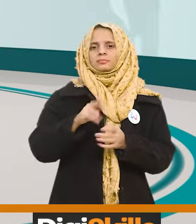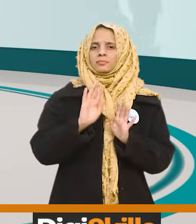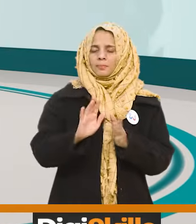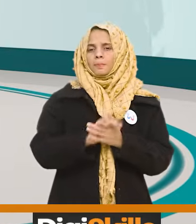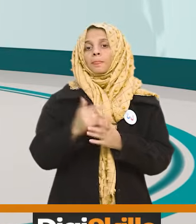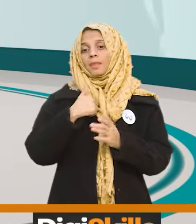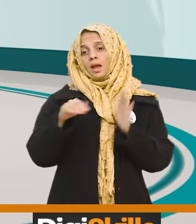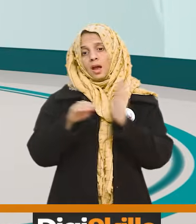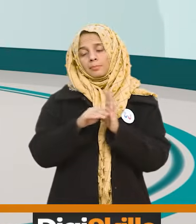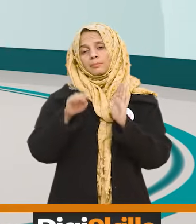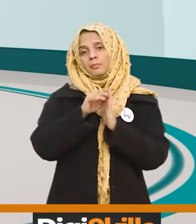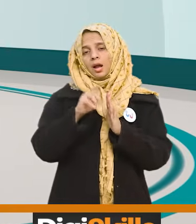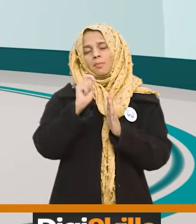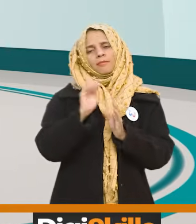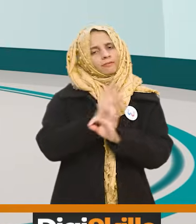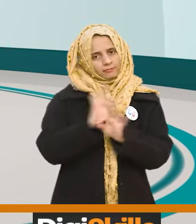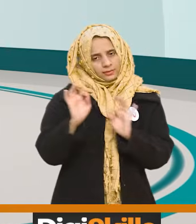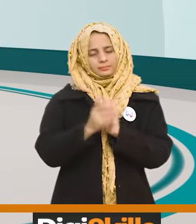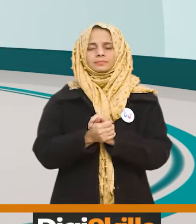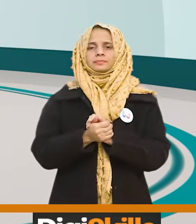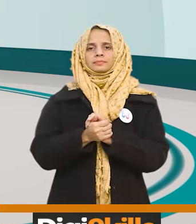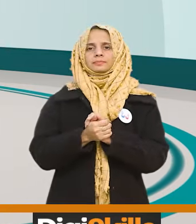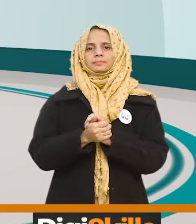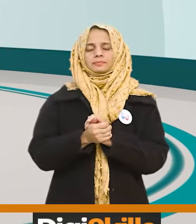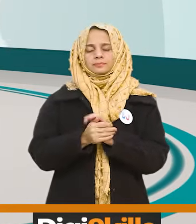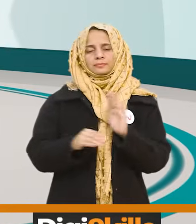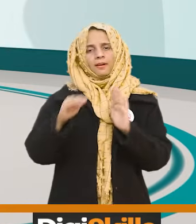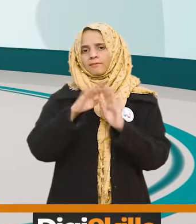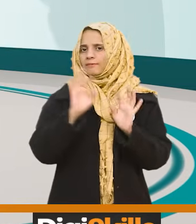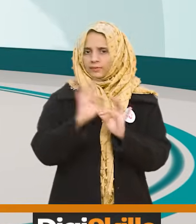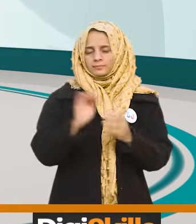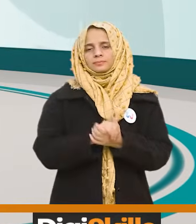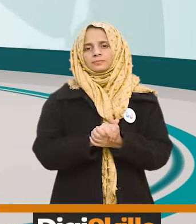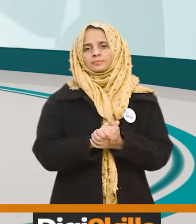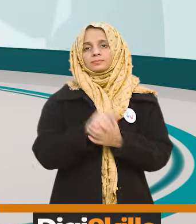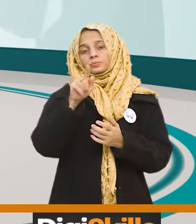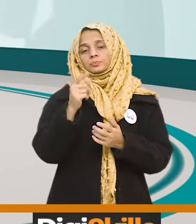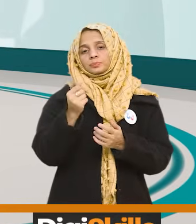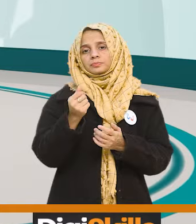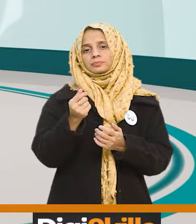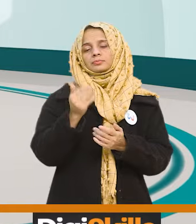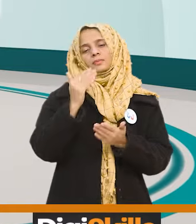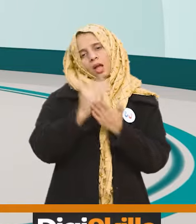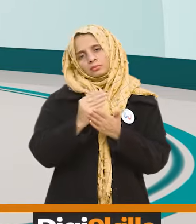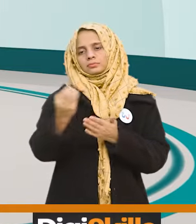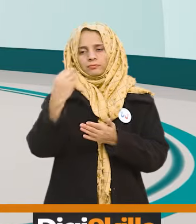and if this much of the work is to be finished successfully, then a specific percentage is